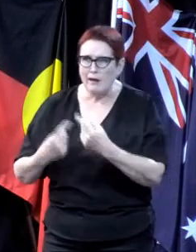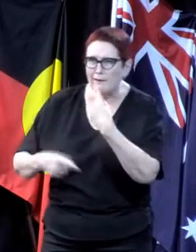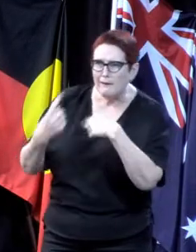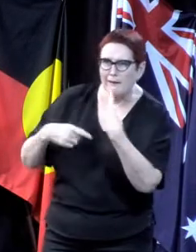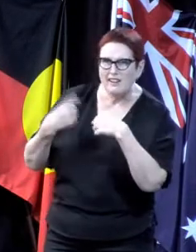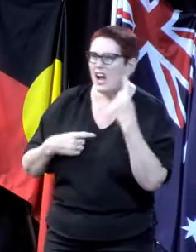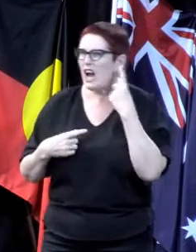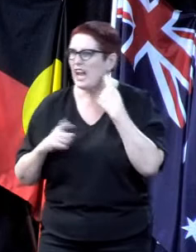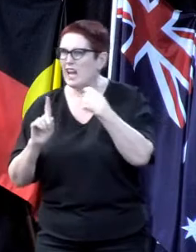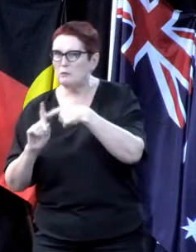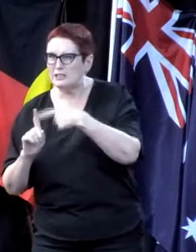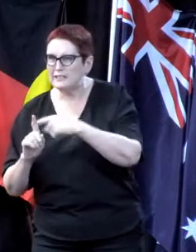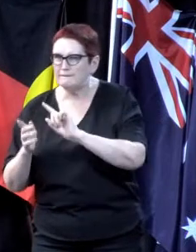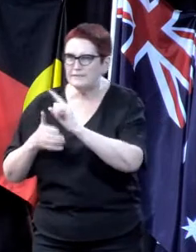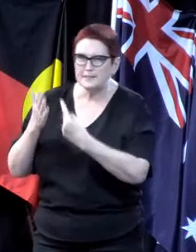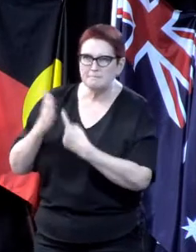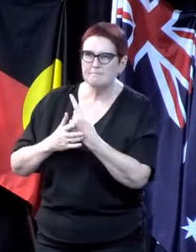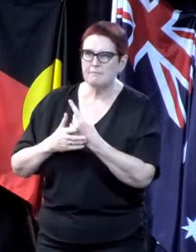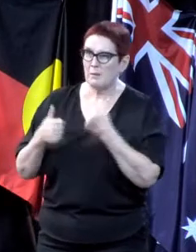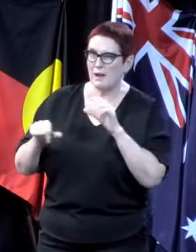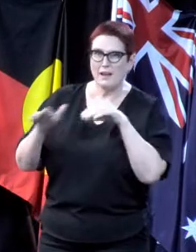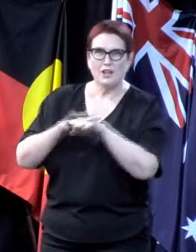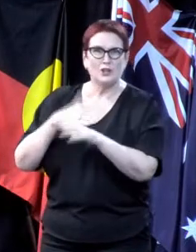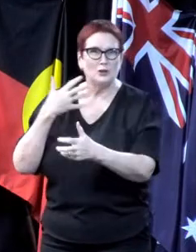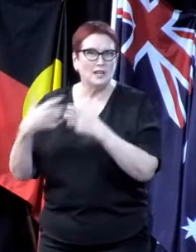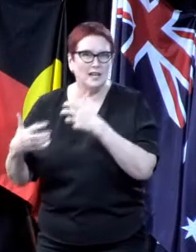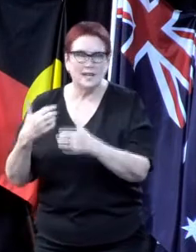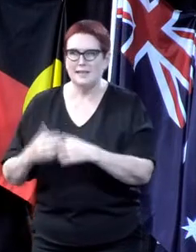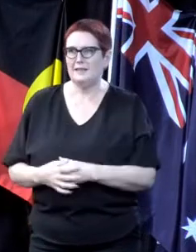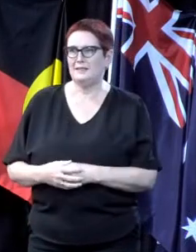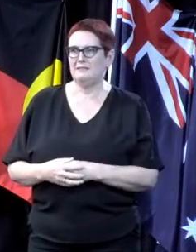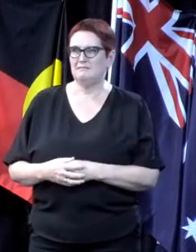going to university, working, being active citizens.